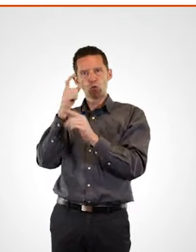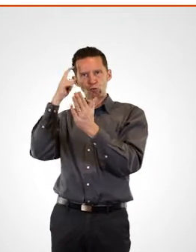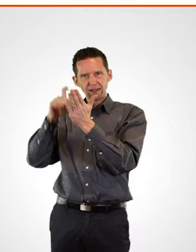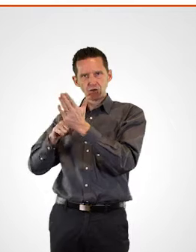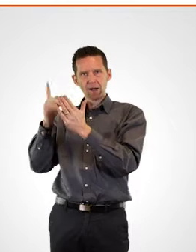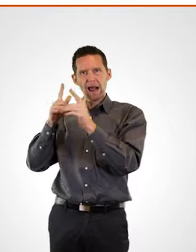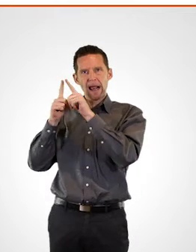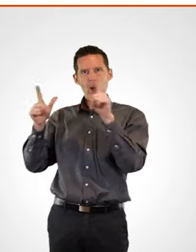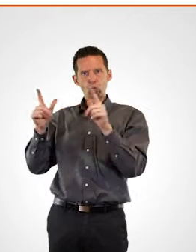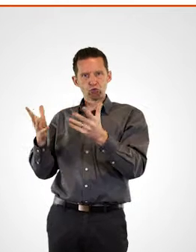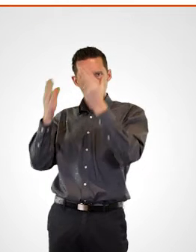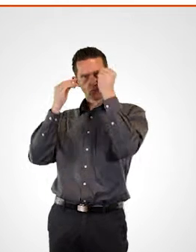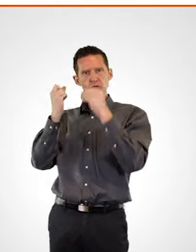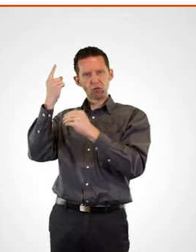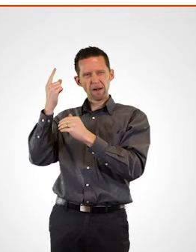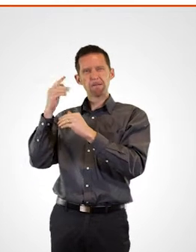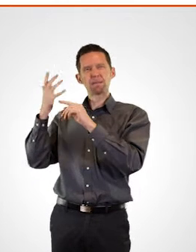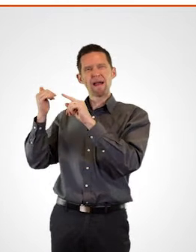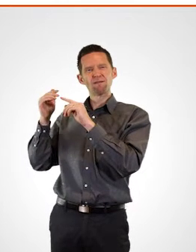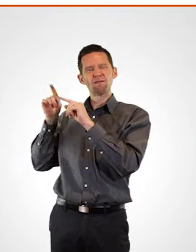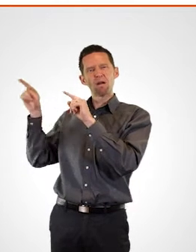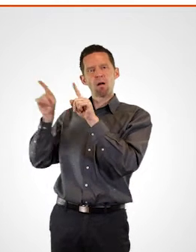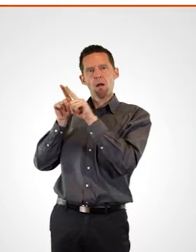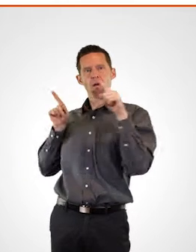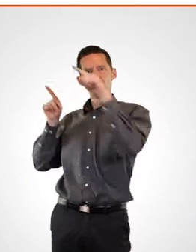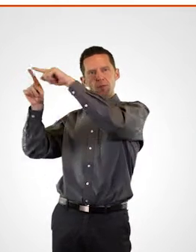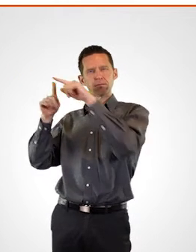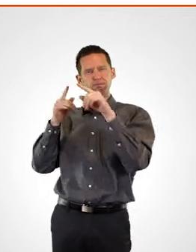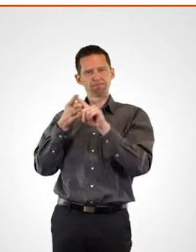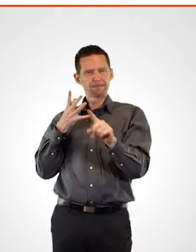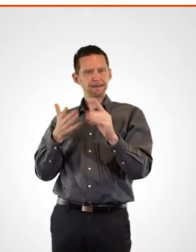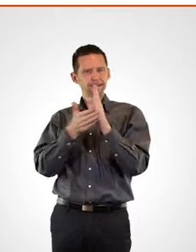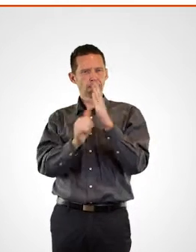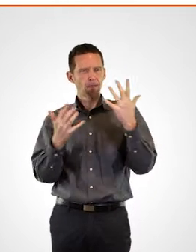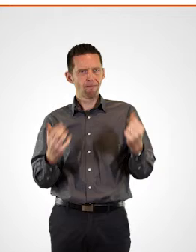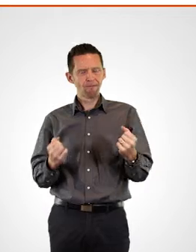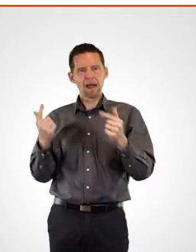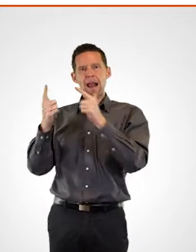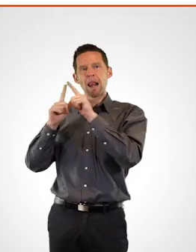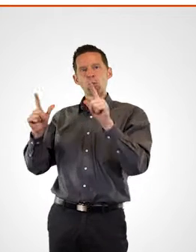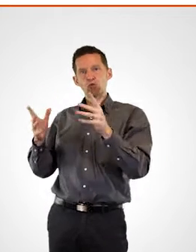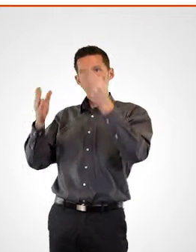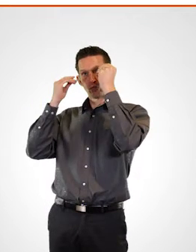and within each of those arteries there are specific skills. And for the language comprehension artery